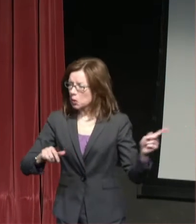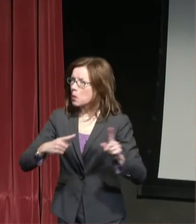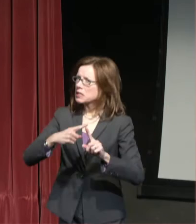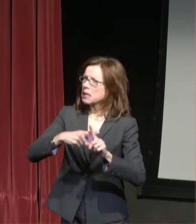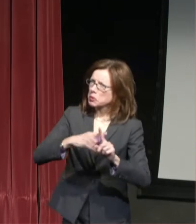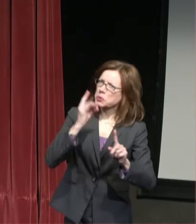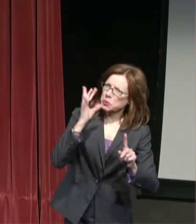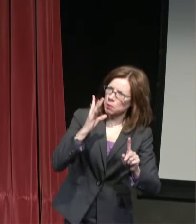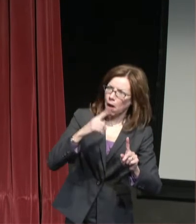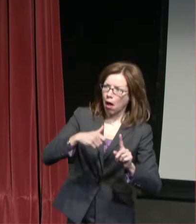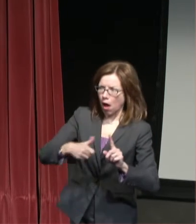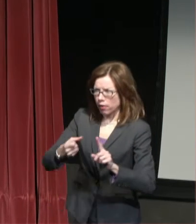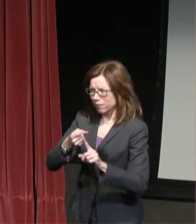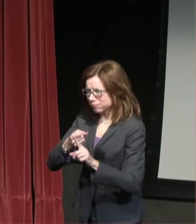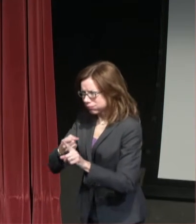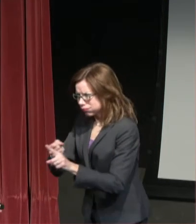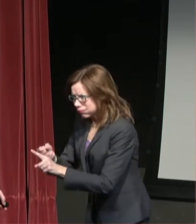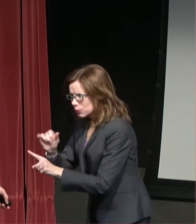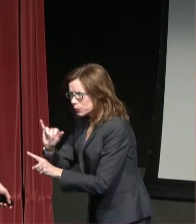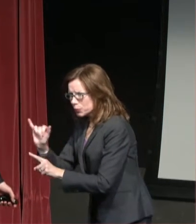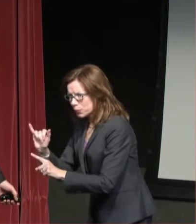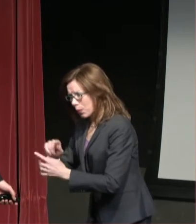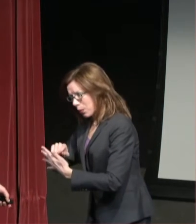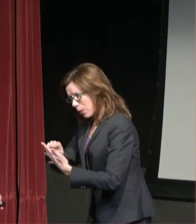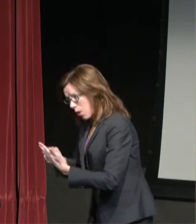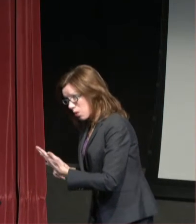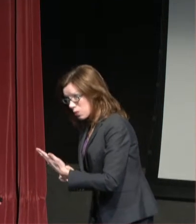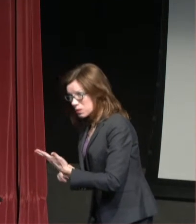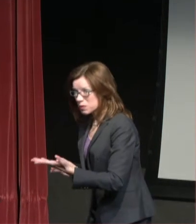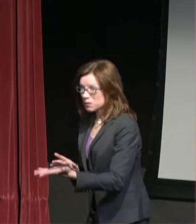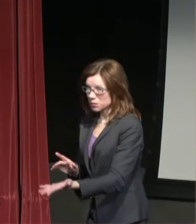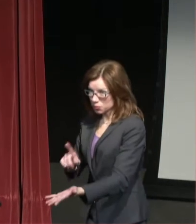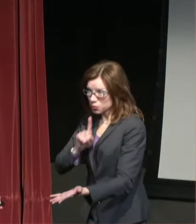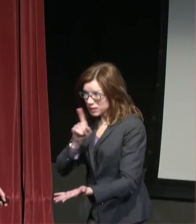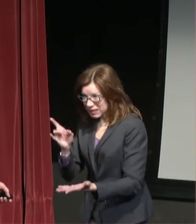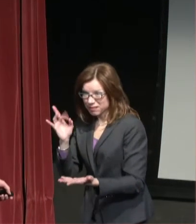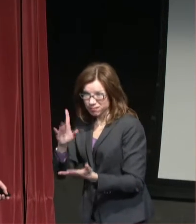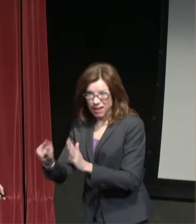there's many effects of climate change, most of them which are causing problems and will continue